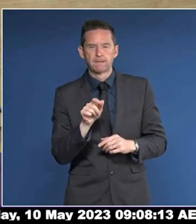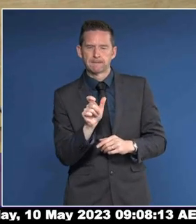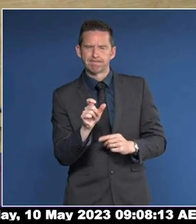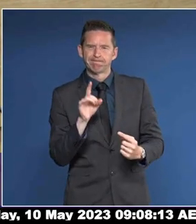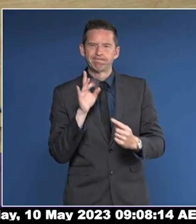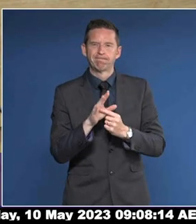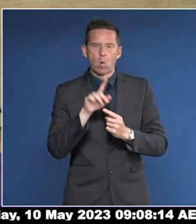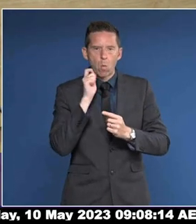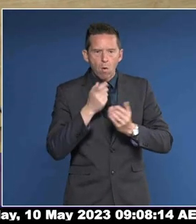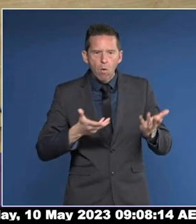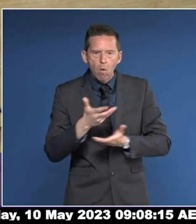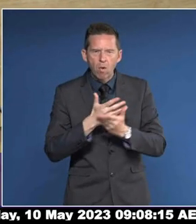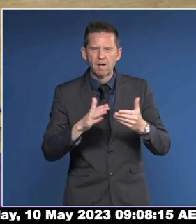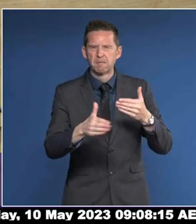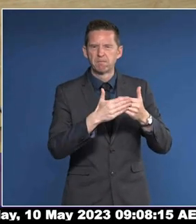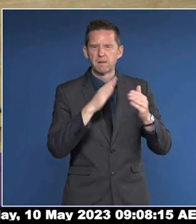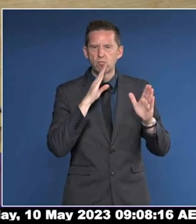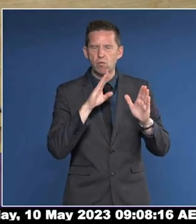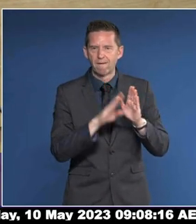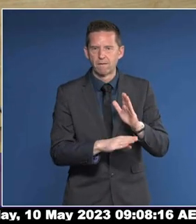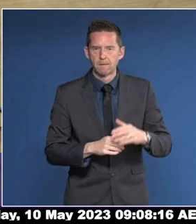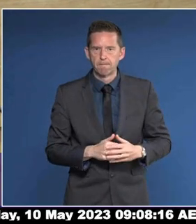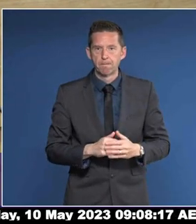following lunch, I think, will be the remaining three witnesses.